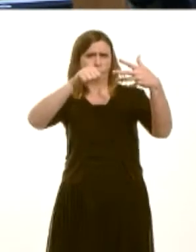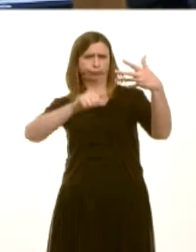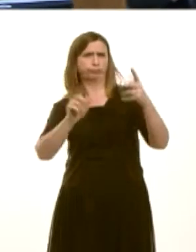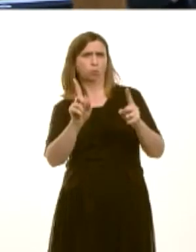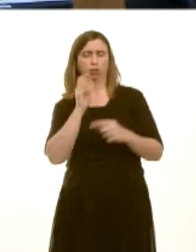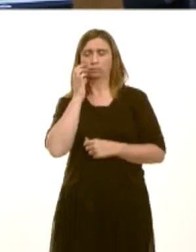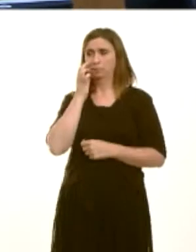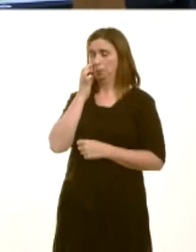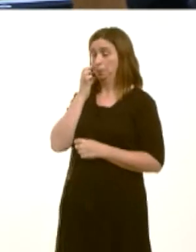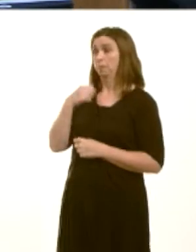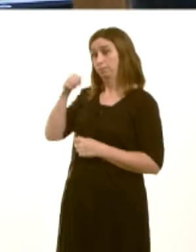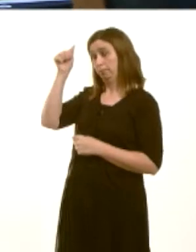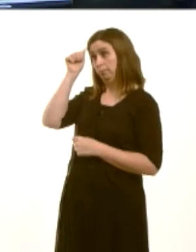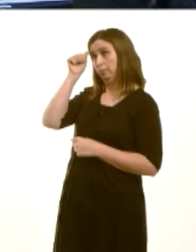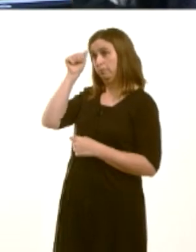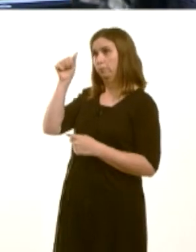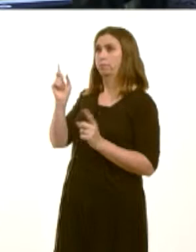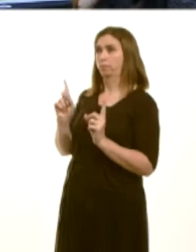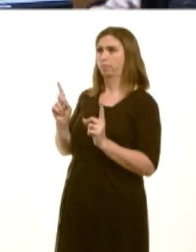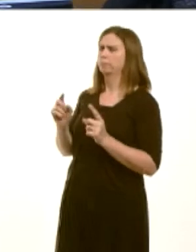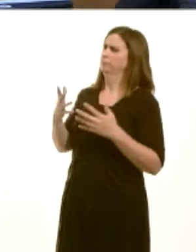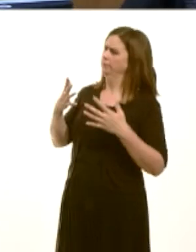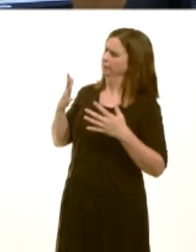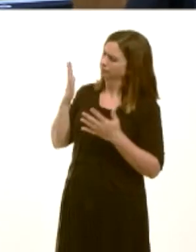Carwyn Jones: Rydym yn cydnabod pwysigrwydd system drafnidiaeth fforddiadwy, effeithiol